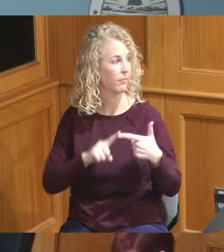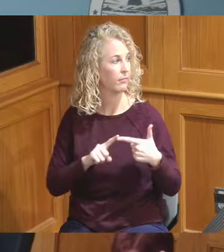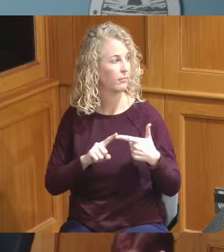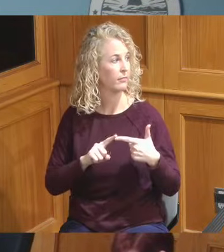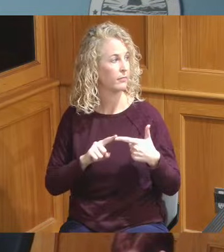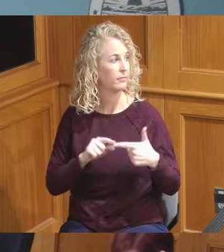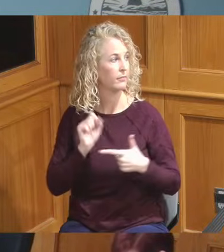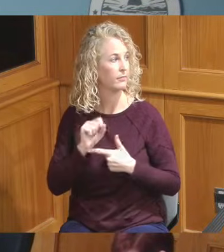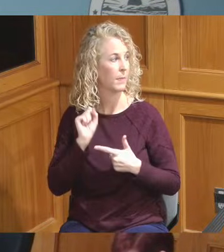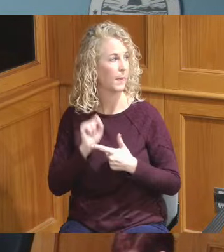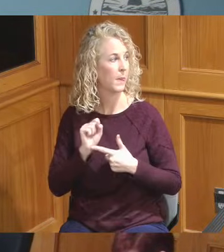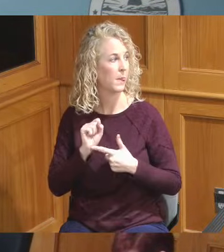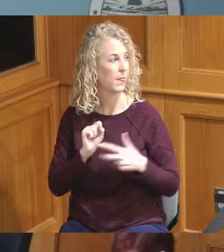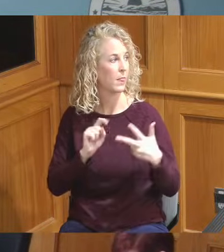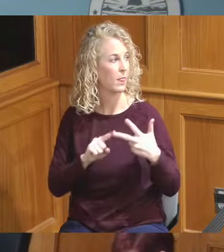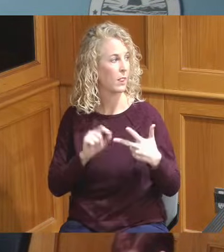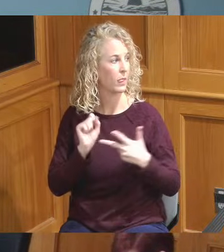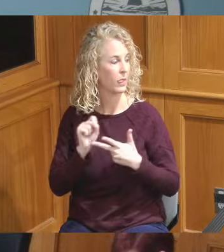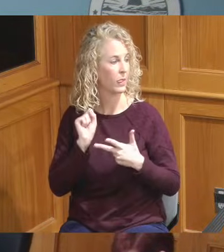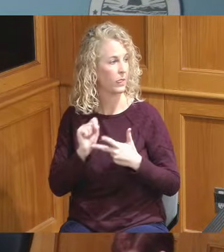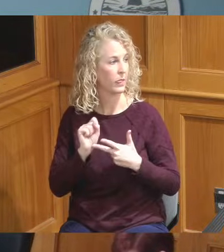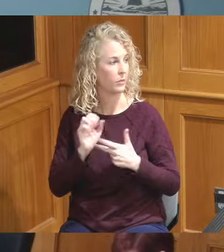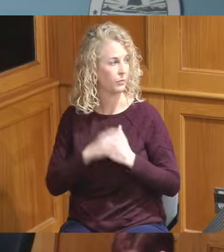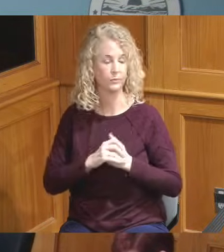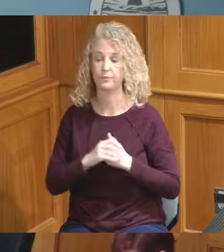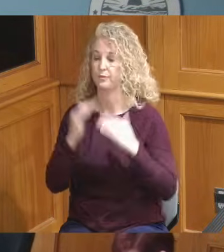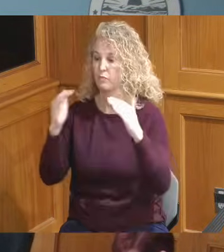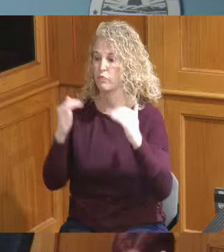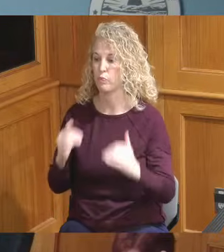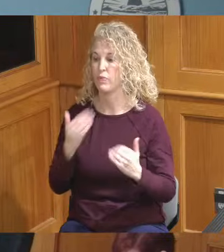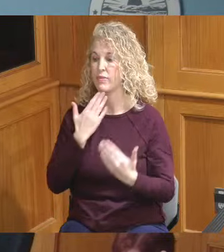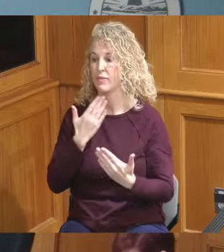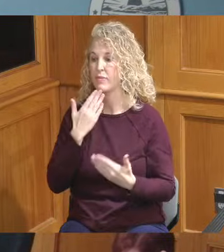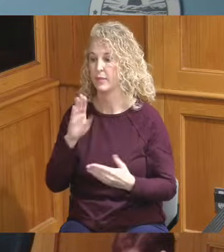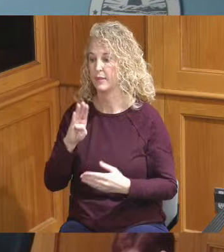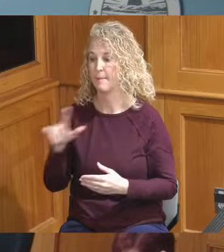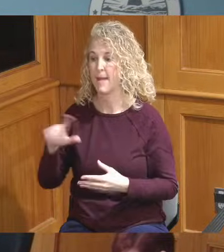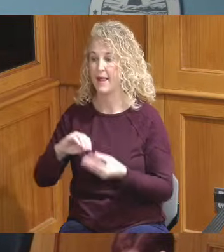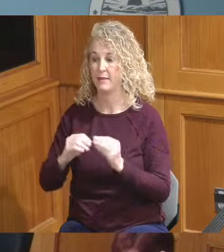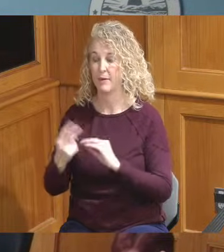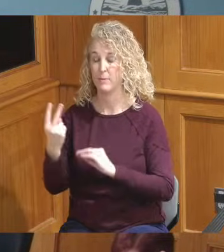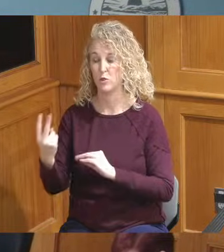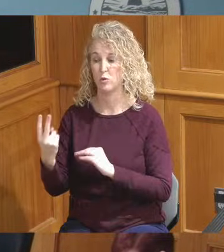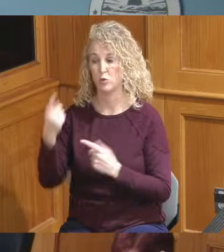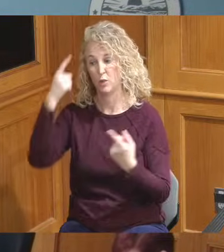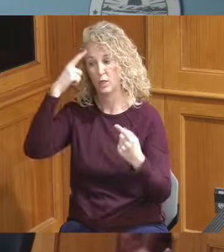Reece. Yes. Commissioner Driehaus. Yes. Thank you. Thank you, Commissioners. Bye. Number two is the